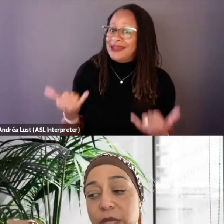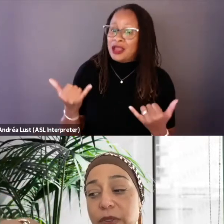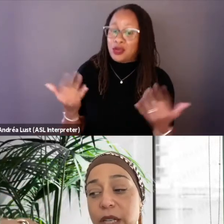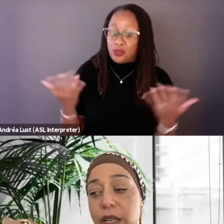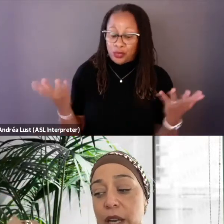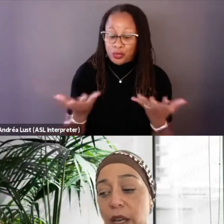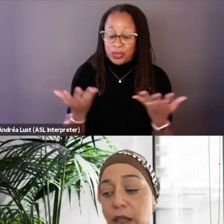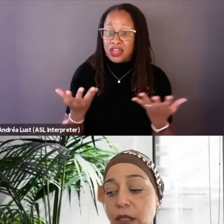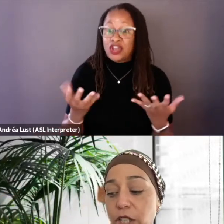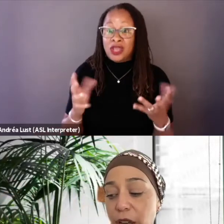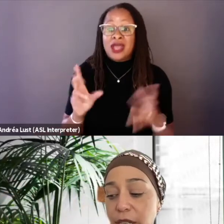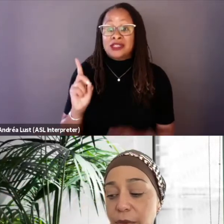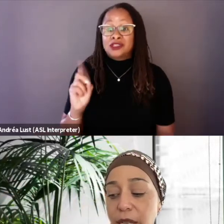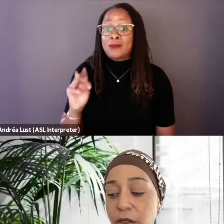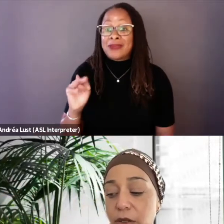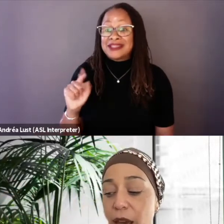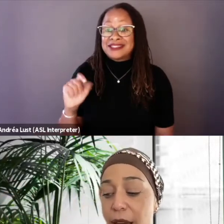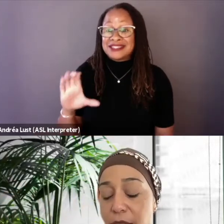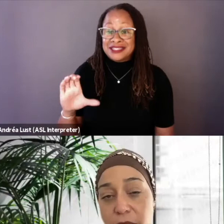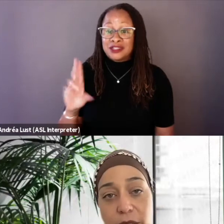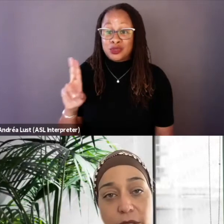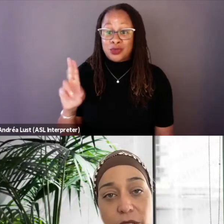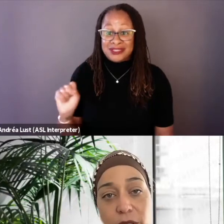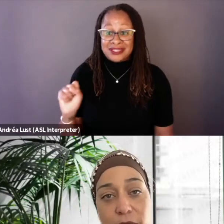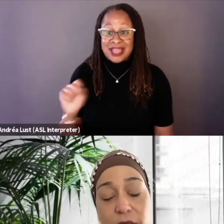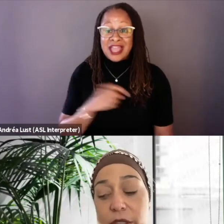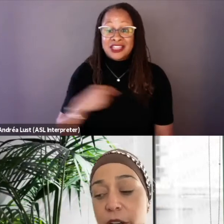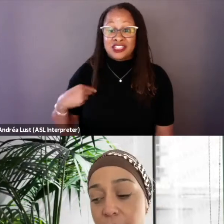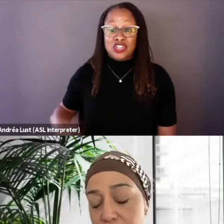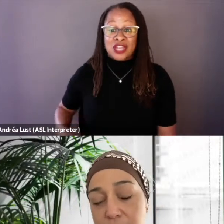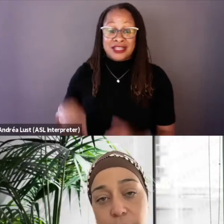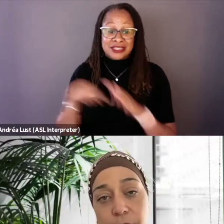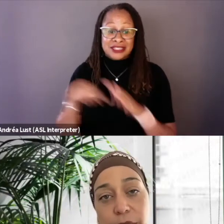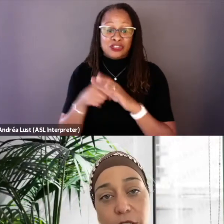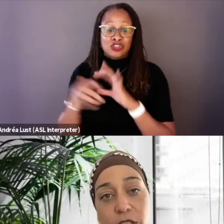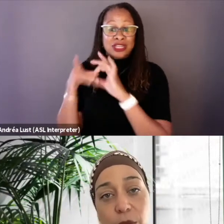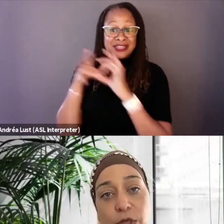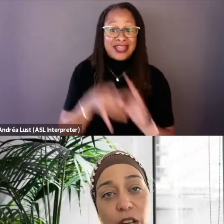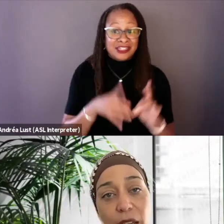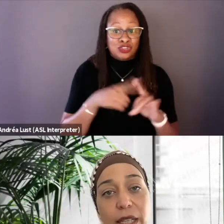but even the Chinese massacre tie to the current global relationship with China